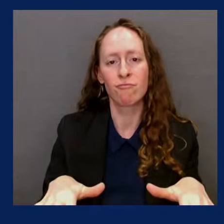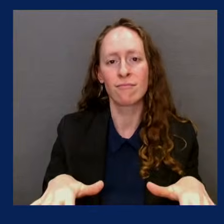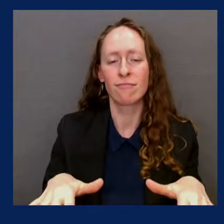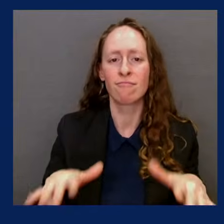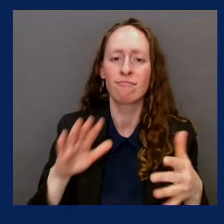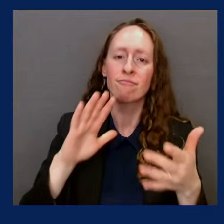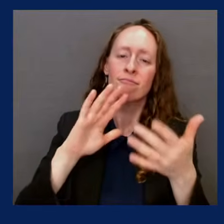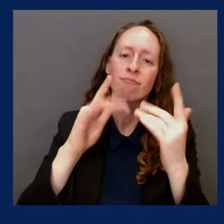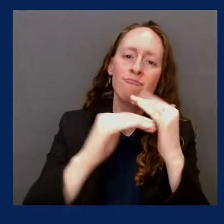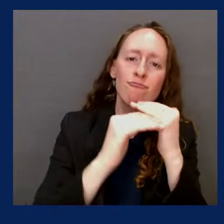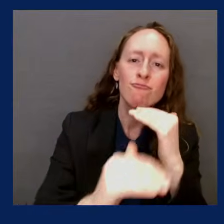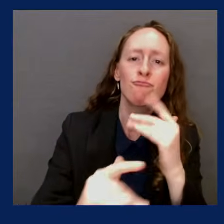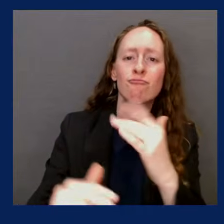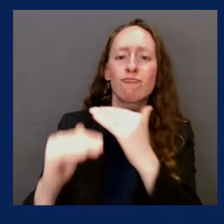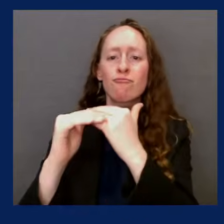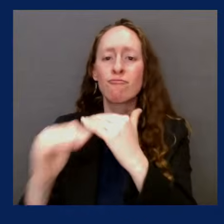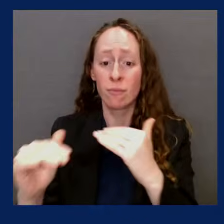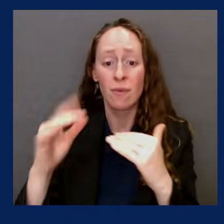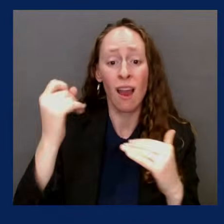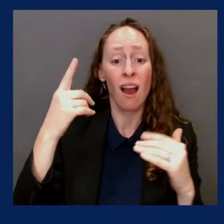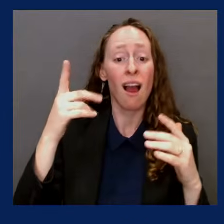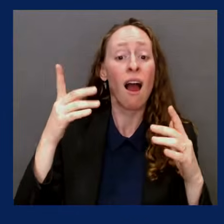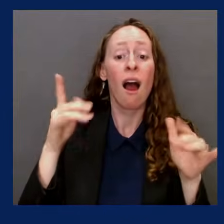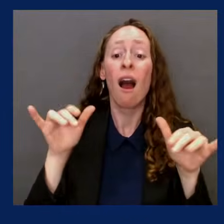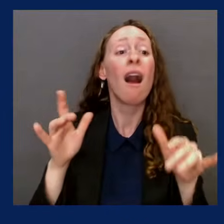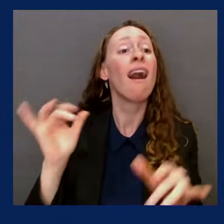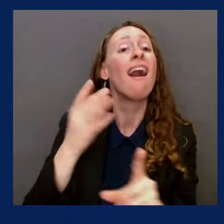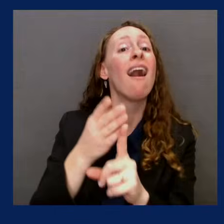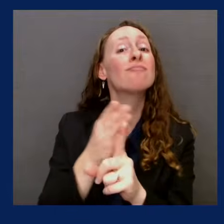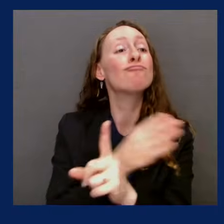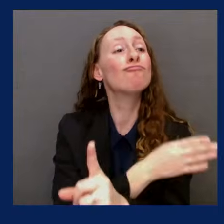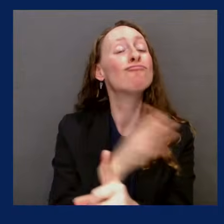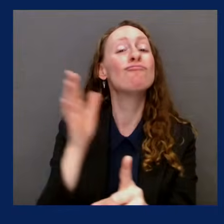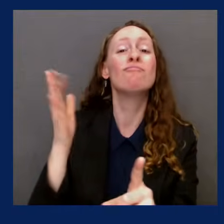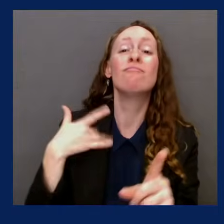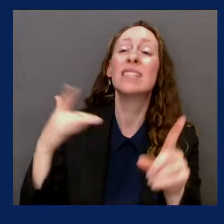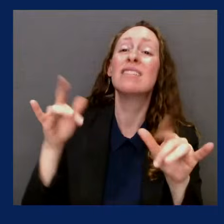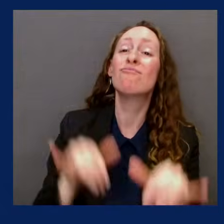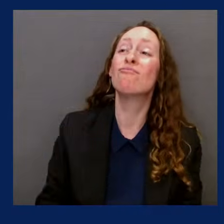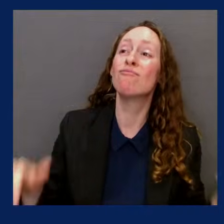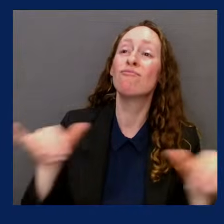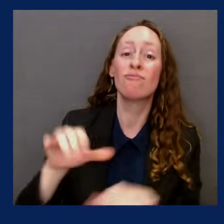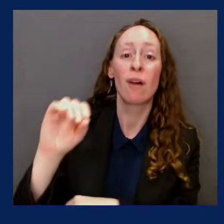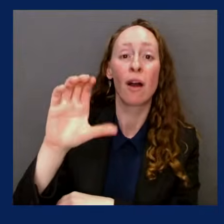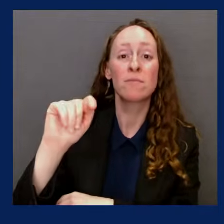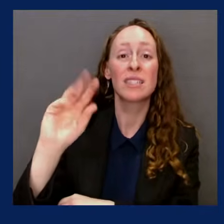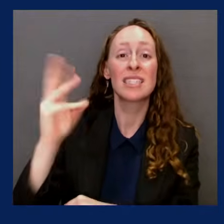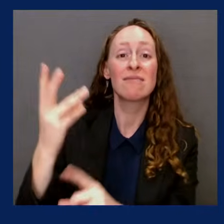and use Palestinian civilians as human shields. It also means that when this crisis is over,